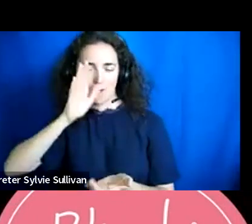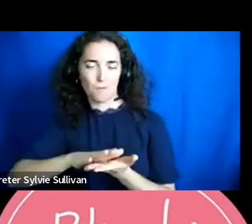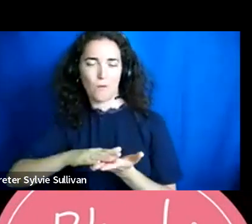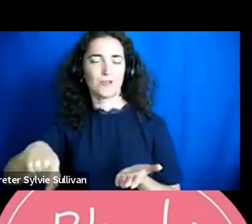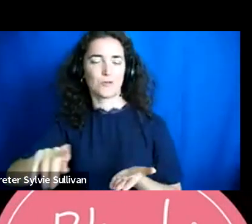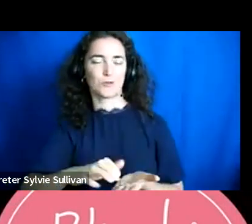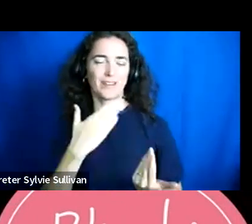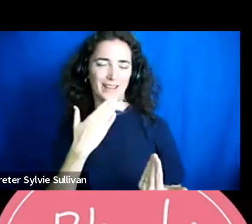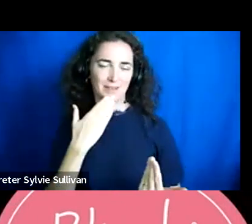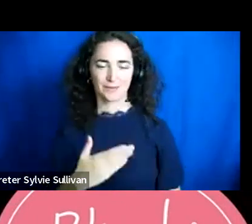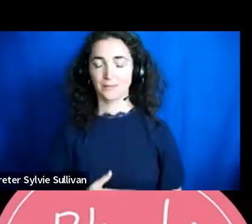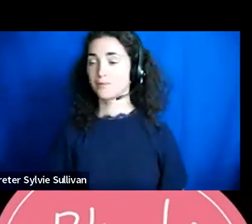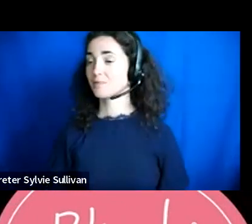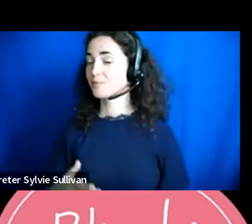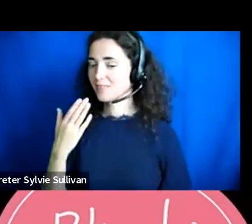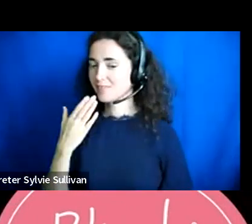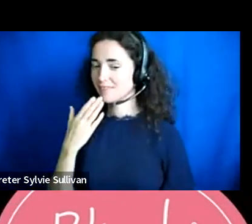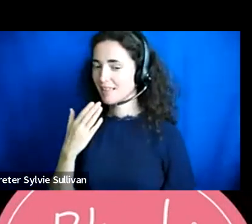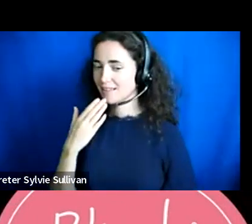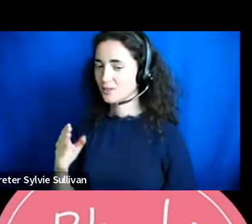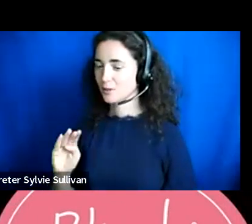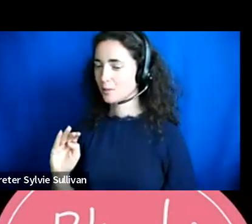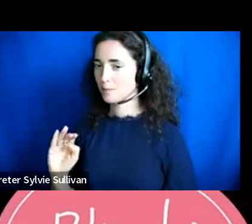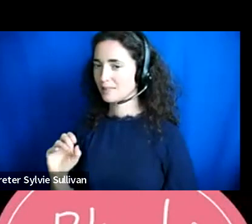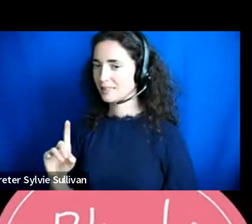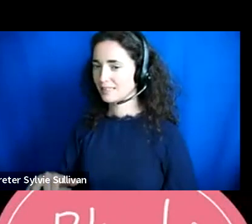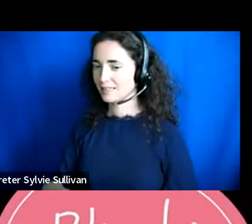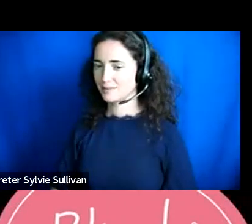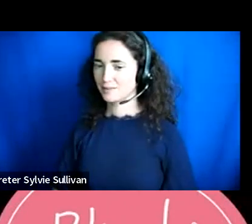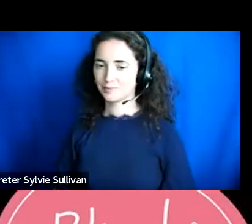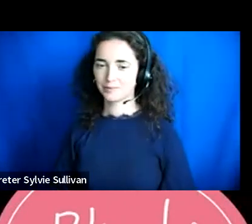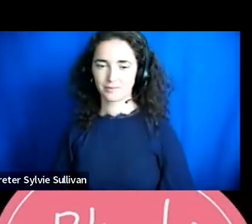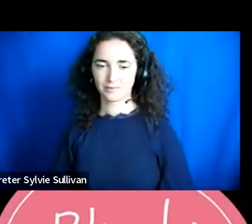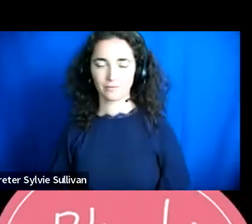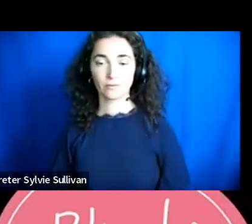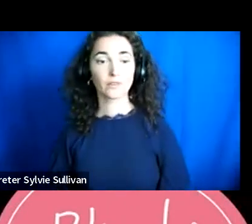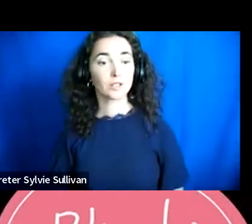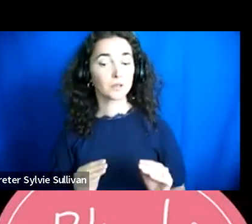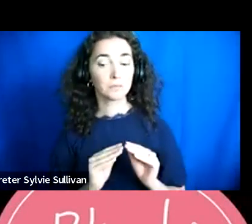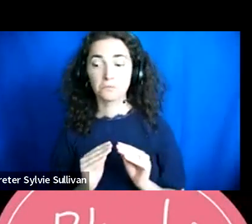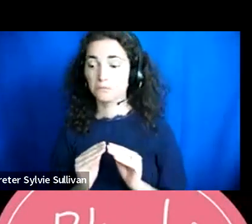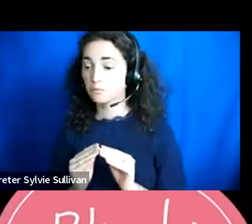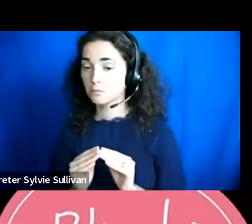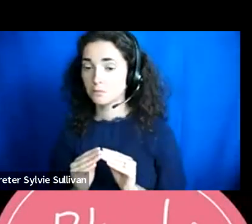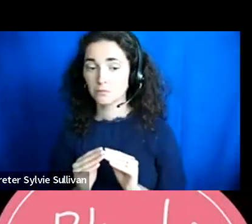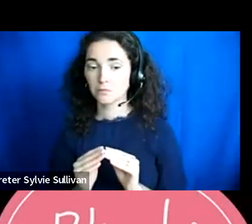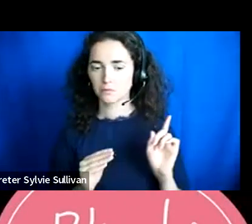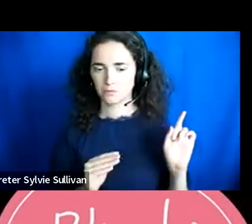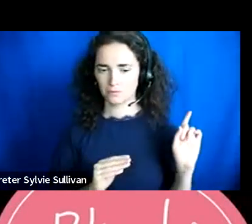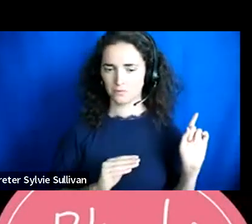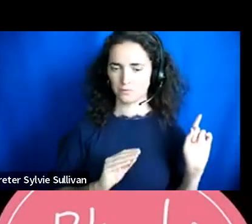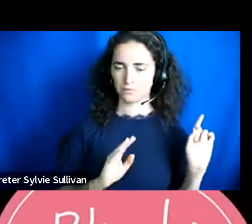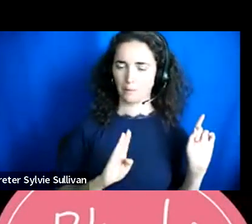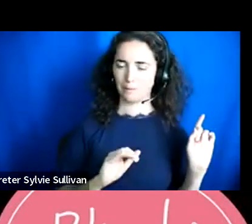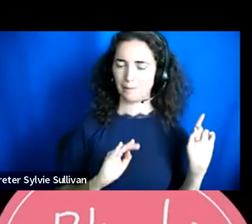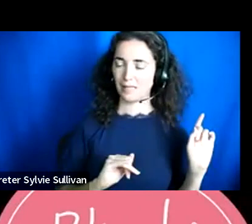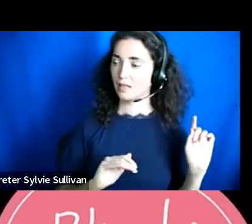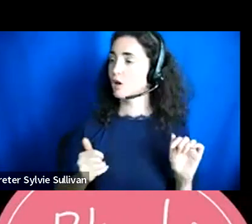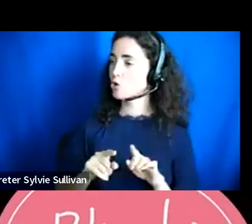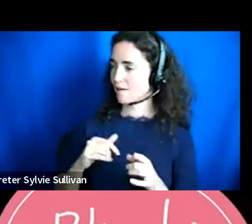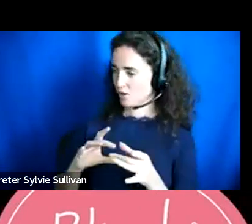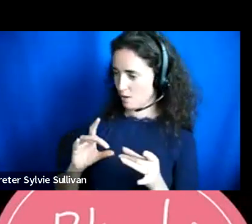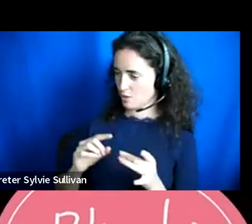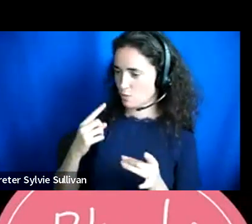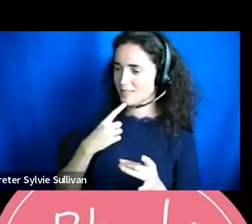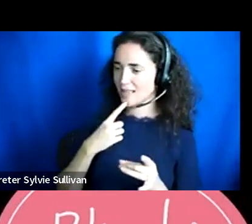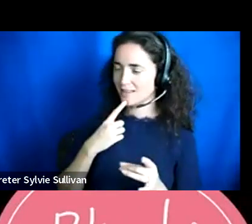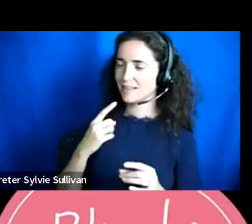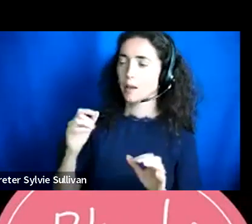Thank you, Thank you, mindy anyone else comments isn't this amazing go abl and blind grace.